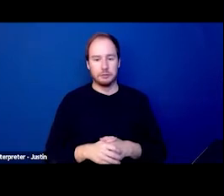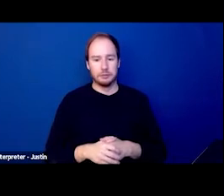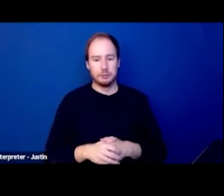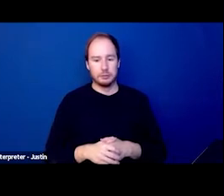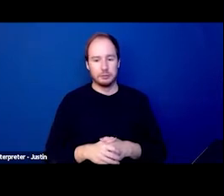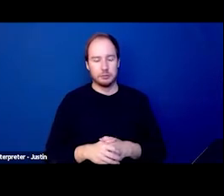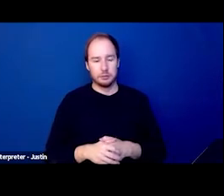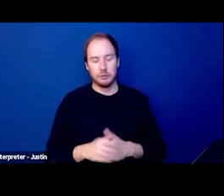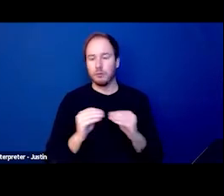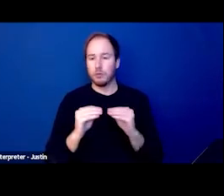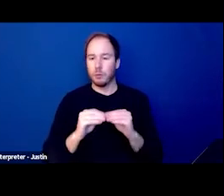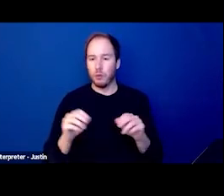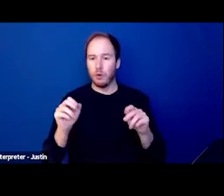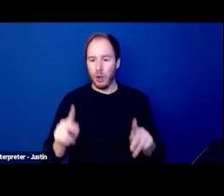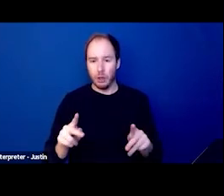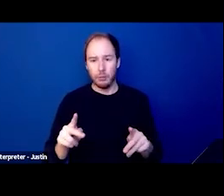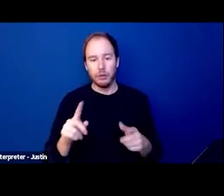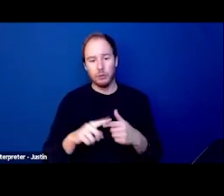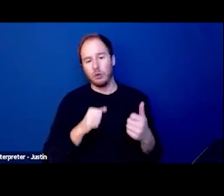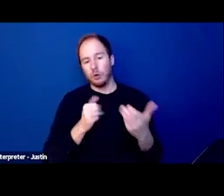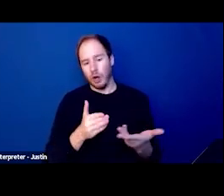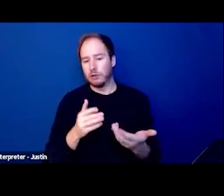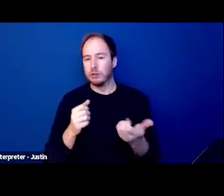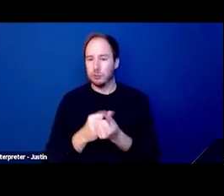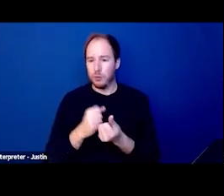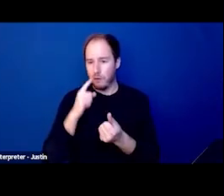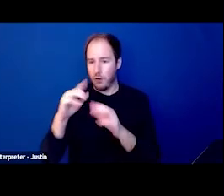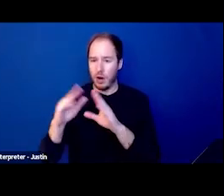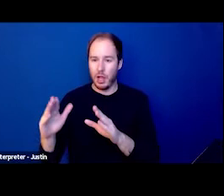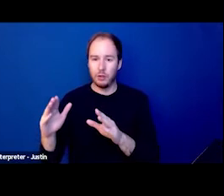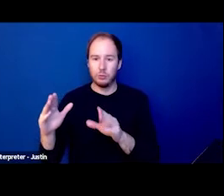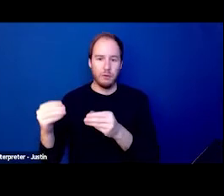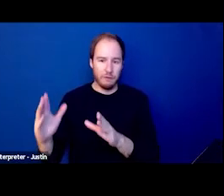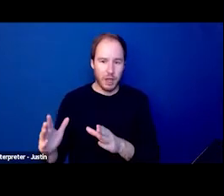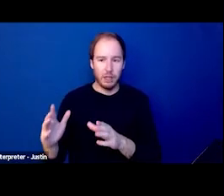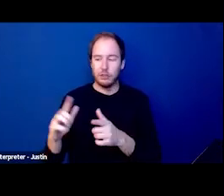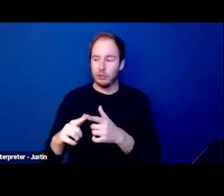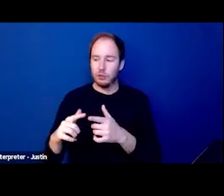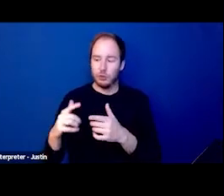Other opportunities are offering support to housing providers. So offering healthcare or other services